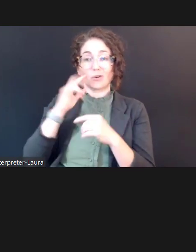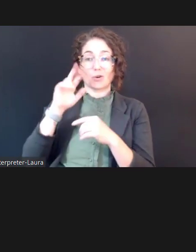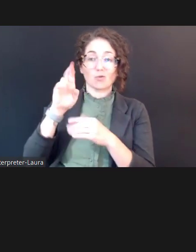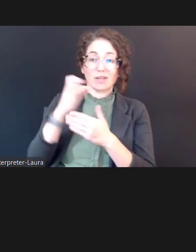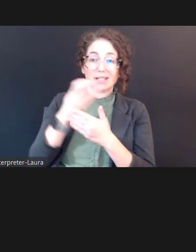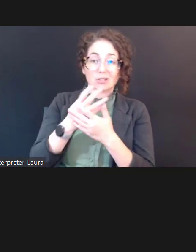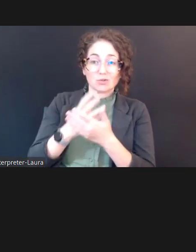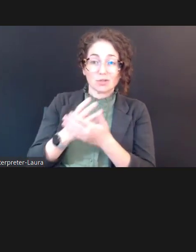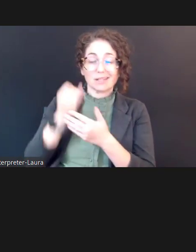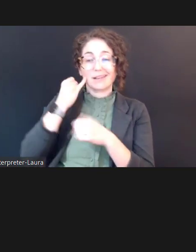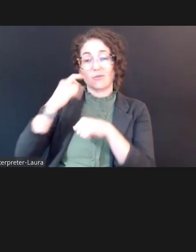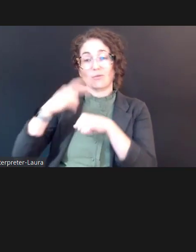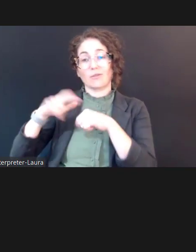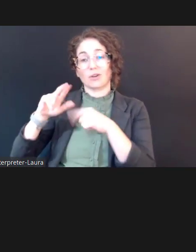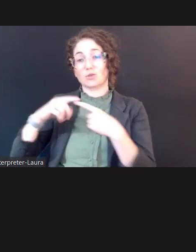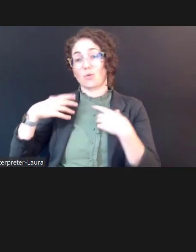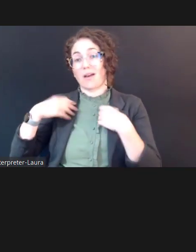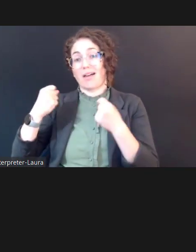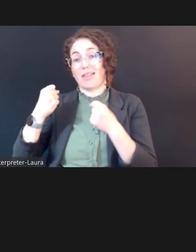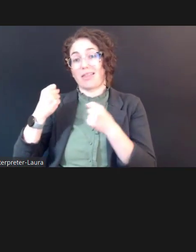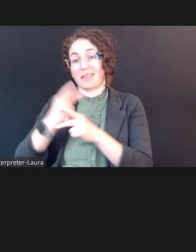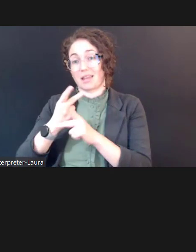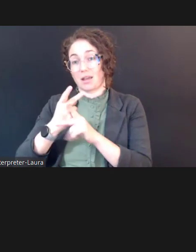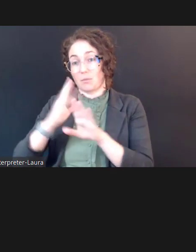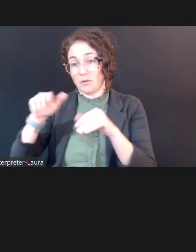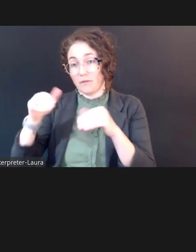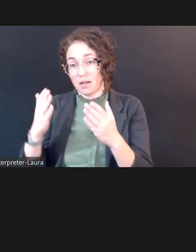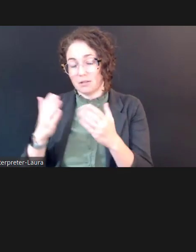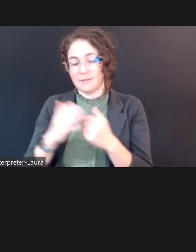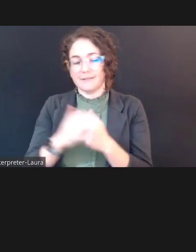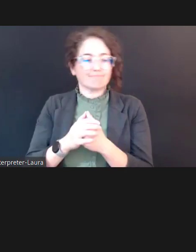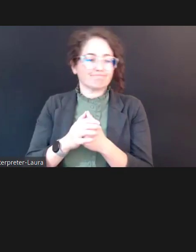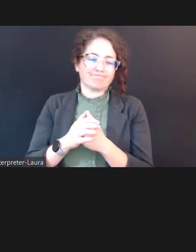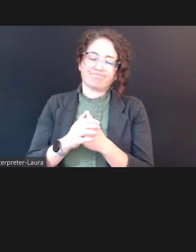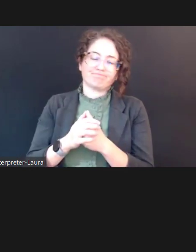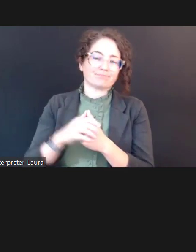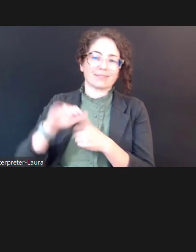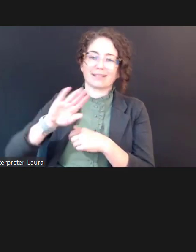provider that's never the end of the road of the screening process.